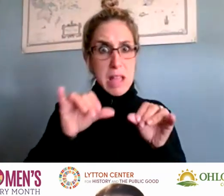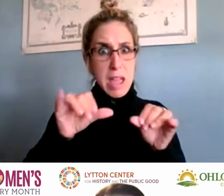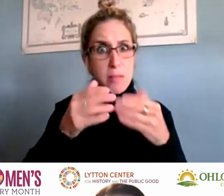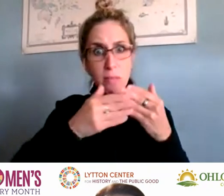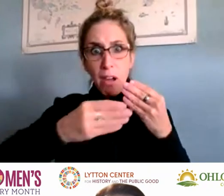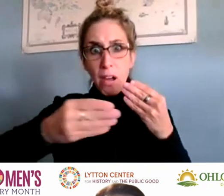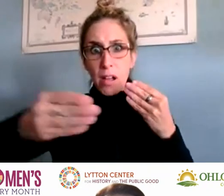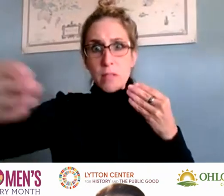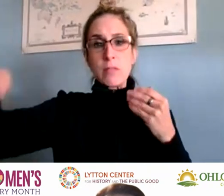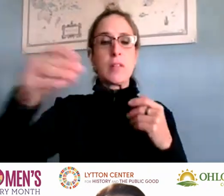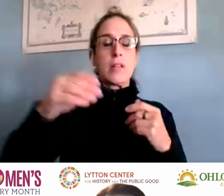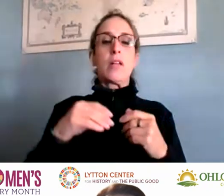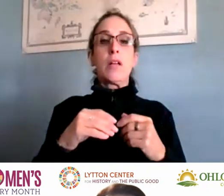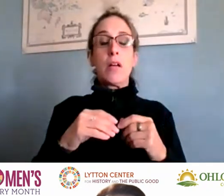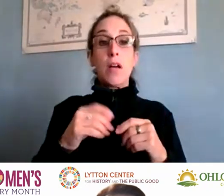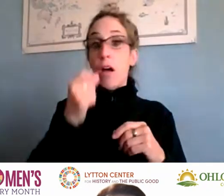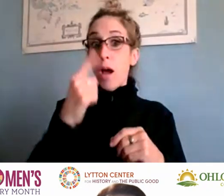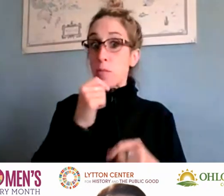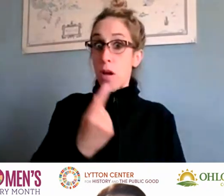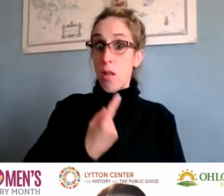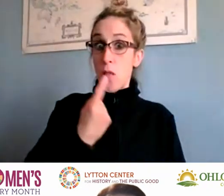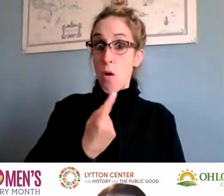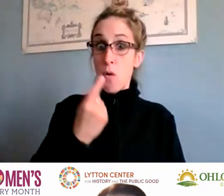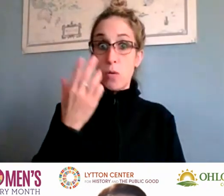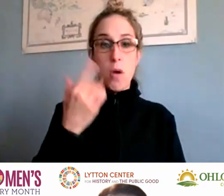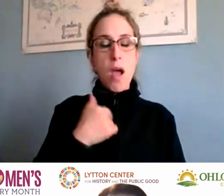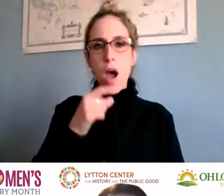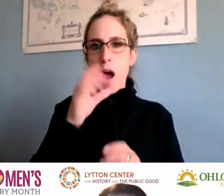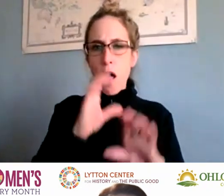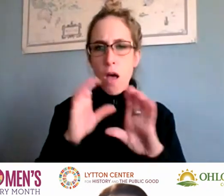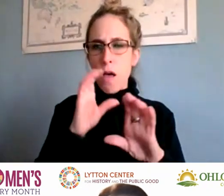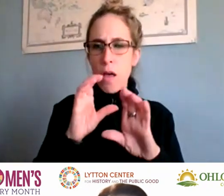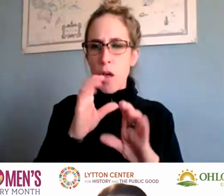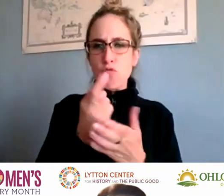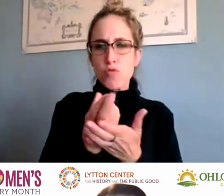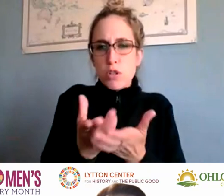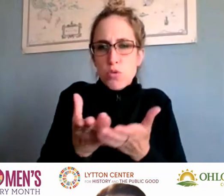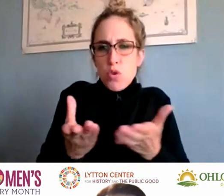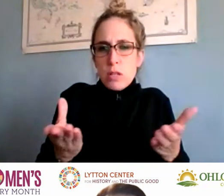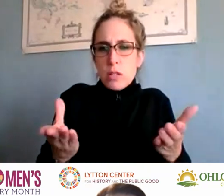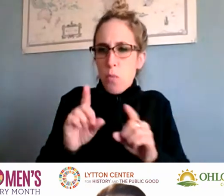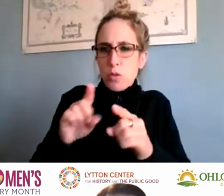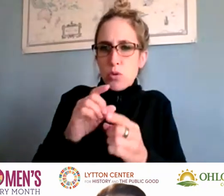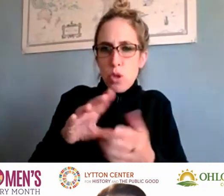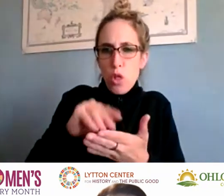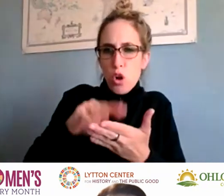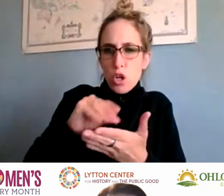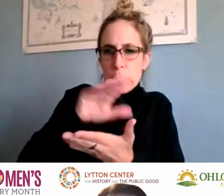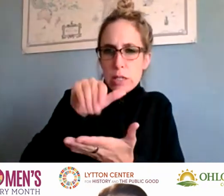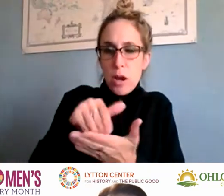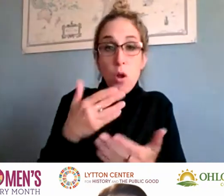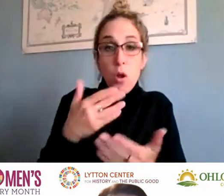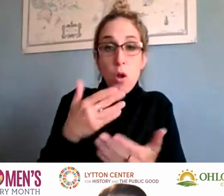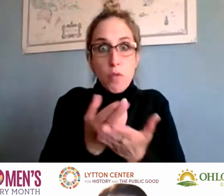Aurora Chang: You know not alone because I sought out resources at Berkeley I went to the learning Center so whatever resources, you have on campus at alone.